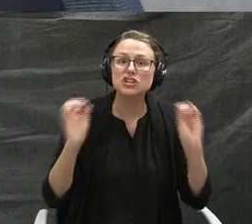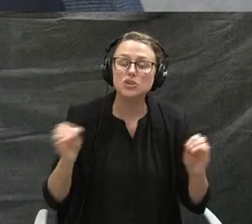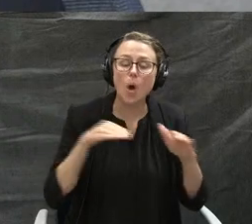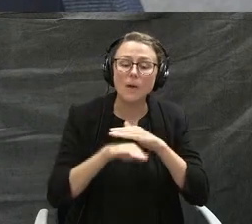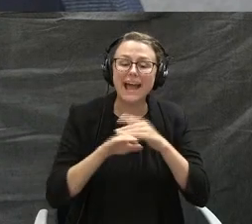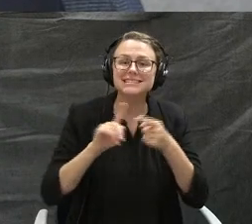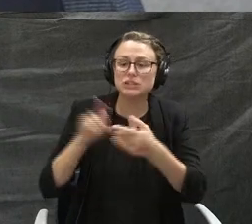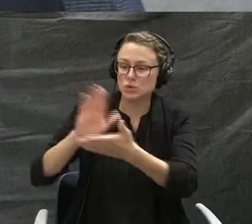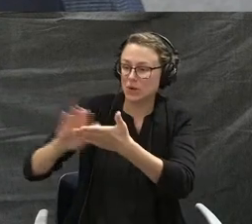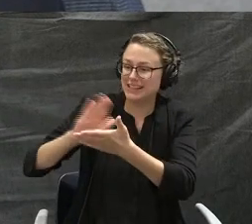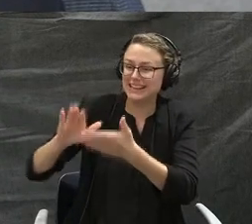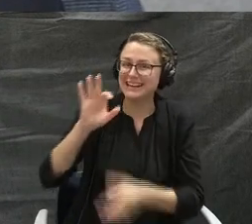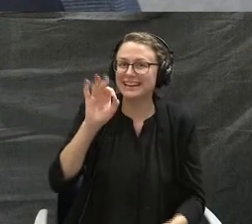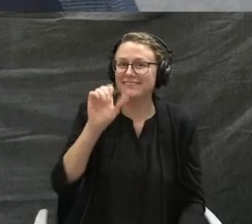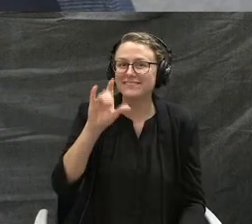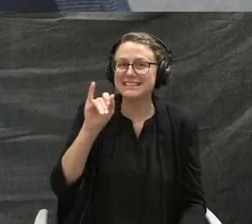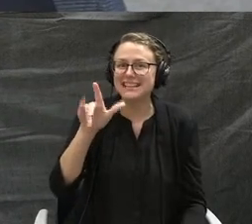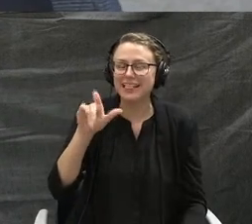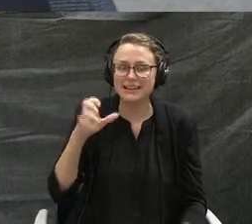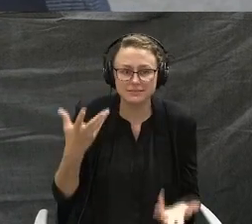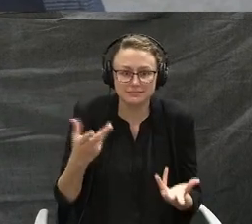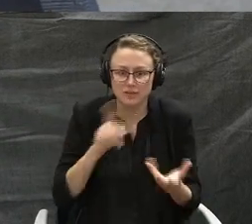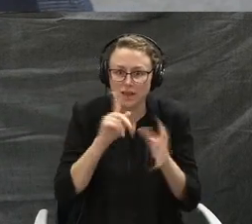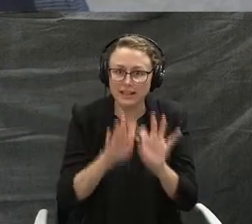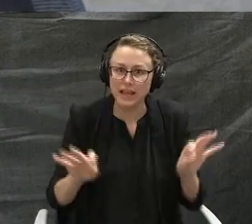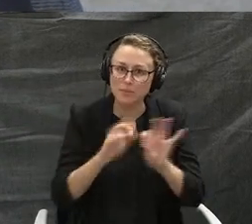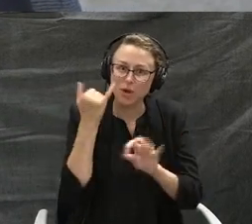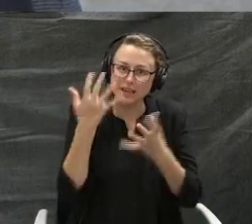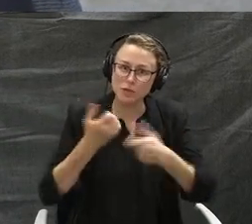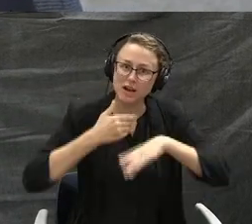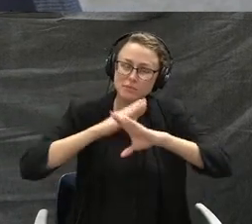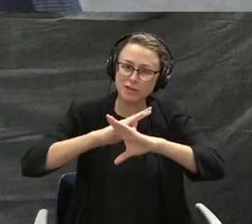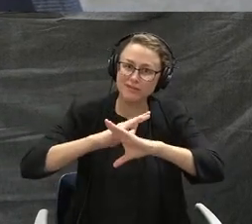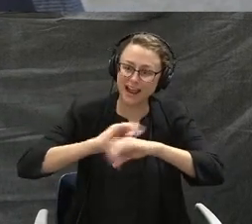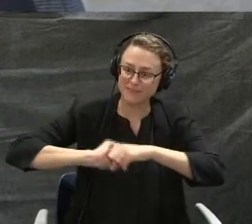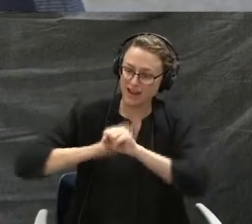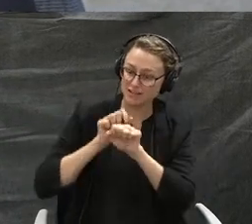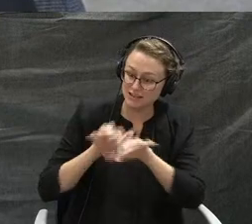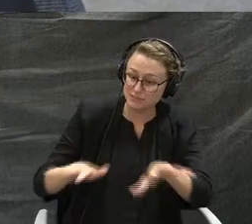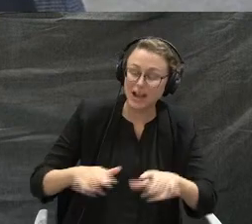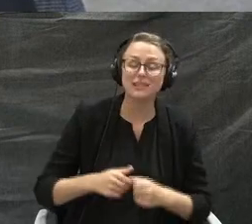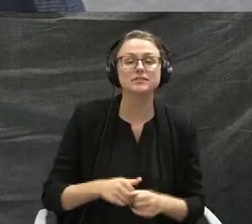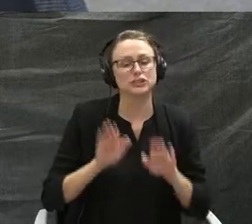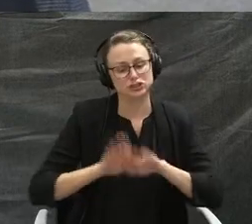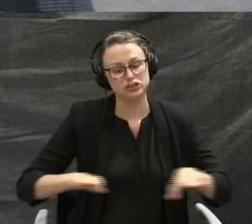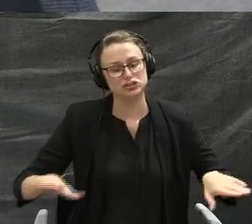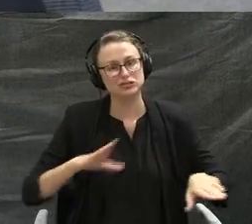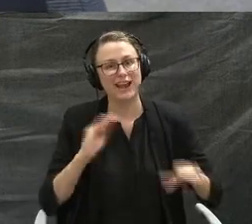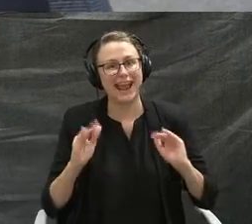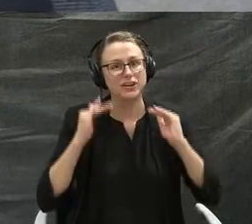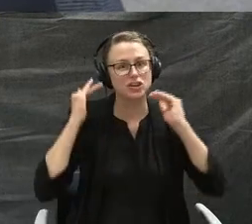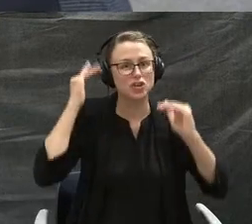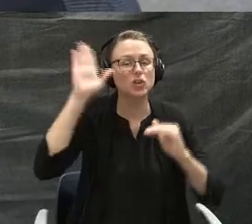in dire need of if we are to prevent the spread of the virus. The children and adults will need to wash their hands